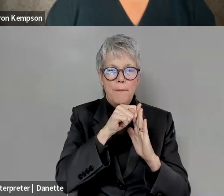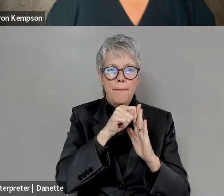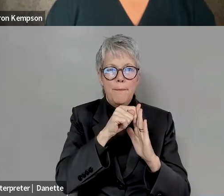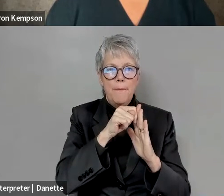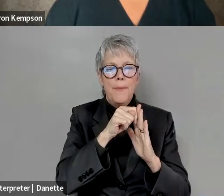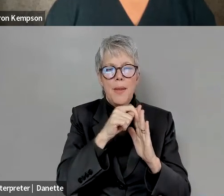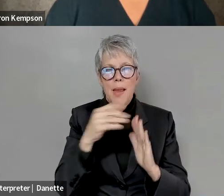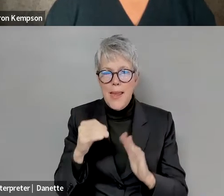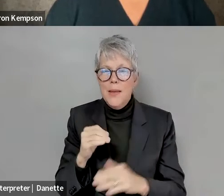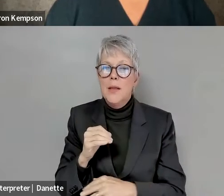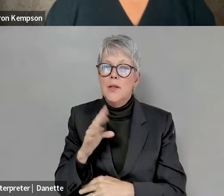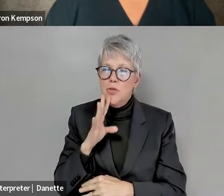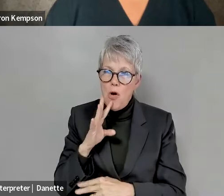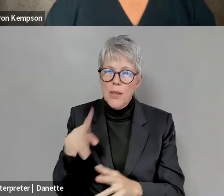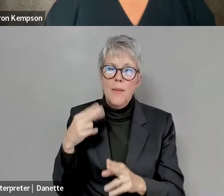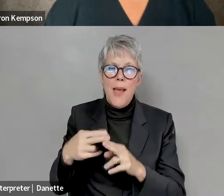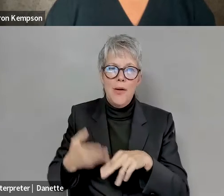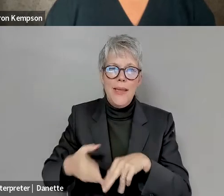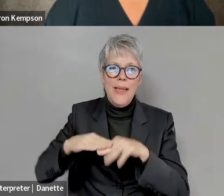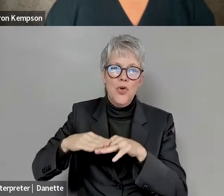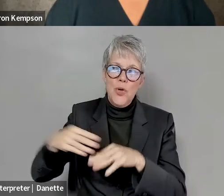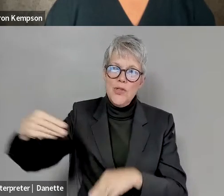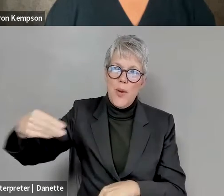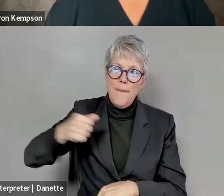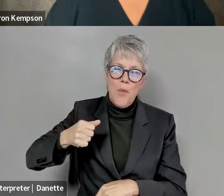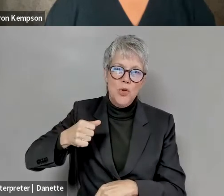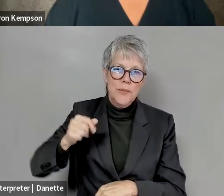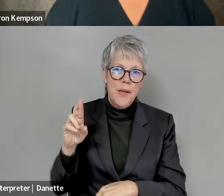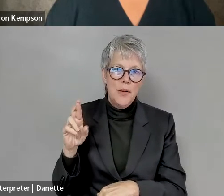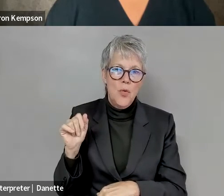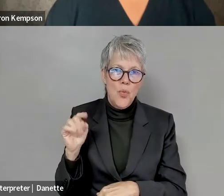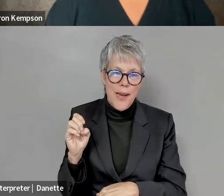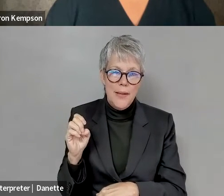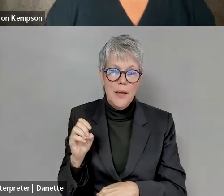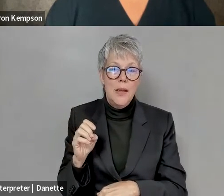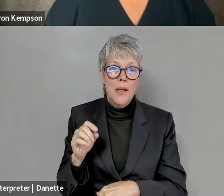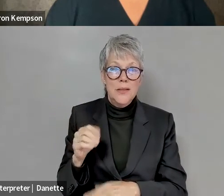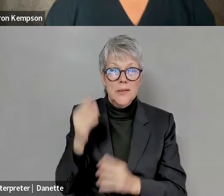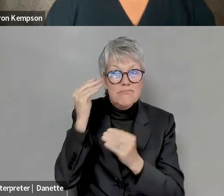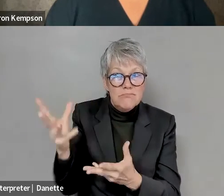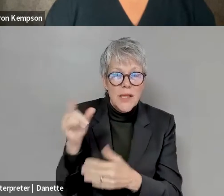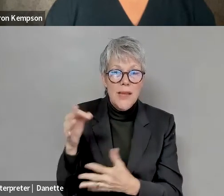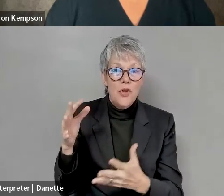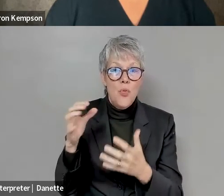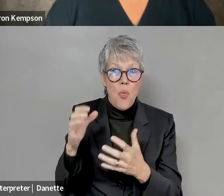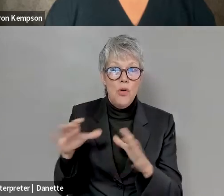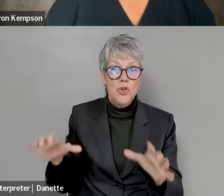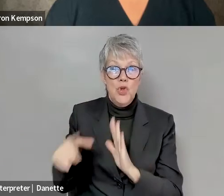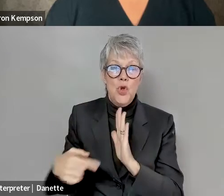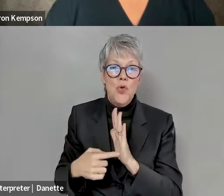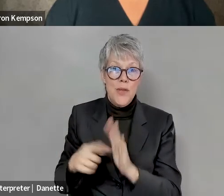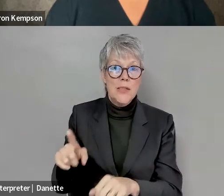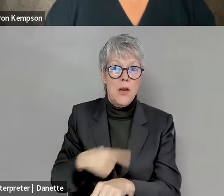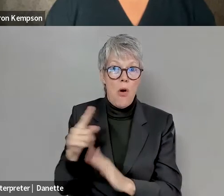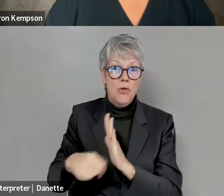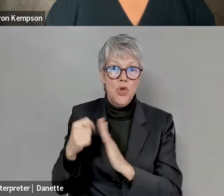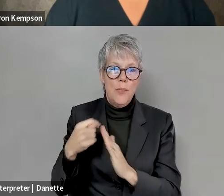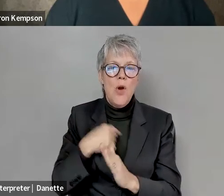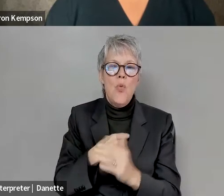Michael Smith: the reimbursement rates, but saying, Hey, if if you want to do this long term, we've structured it like you would see a career.